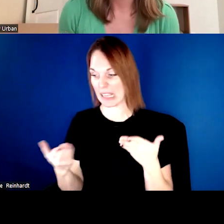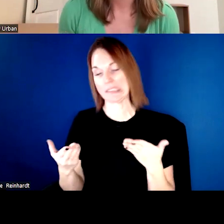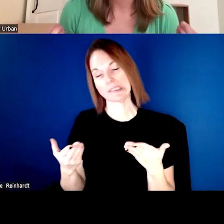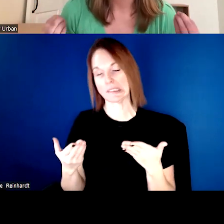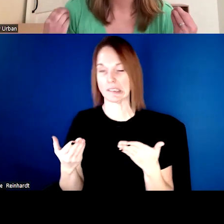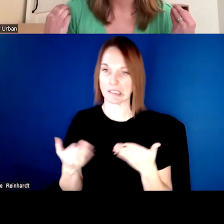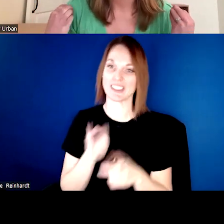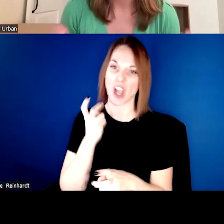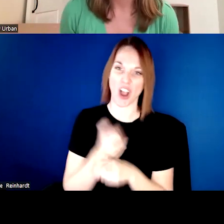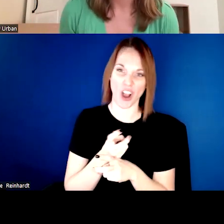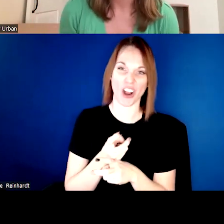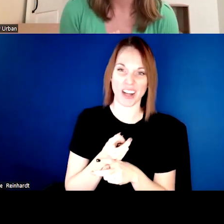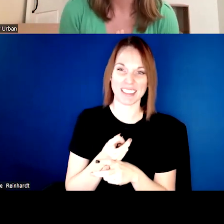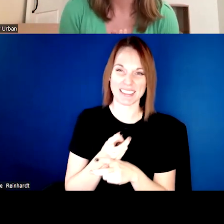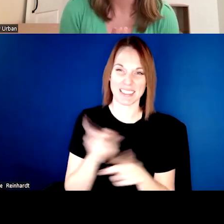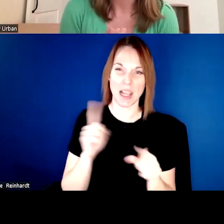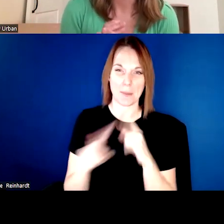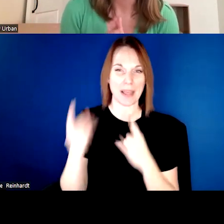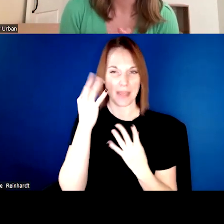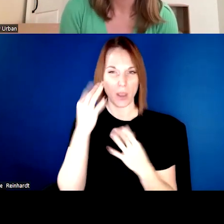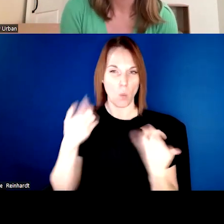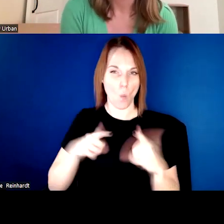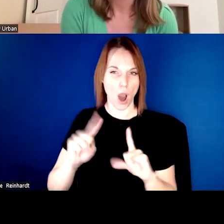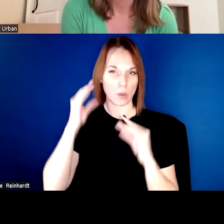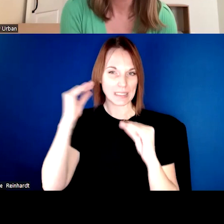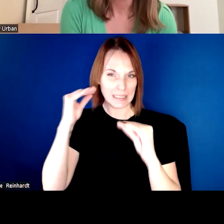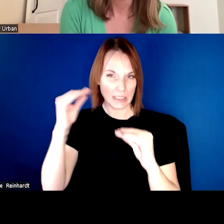think that while we're teaching in these financial education courses,